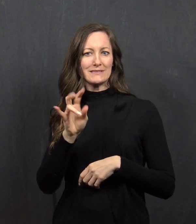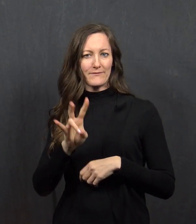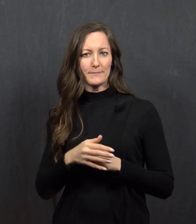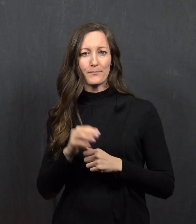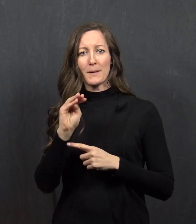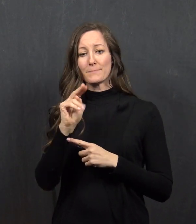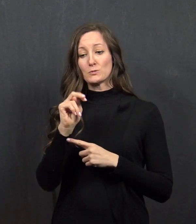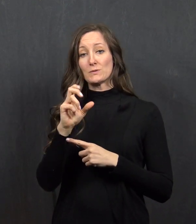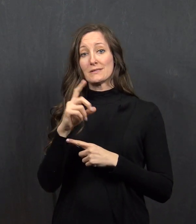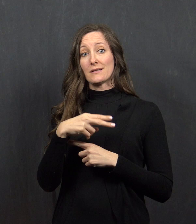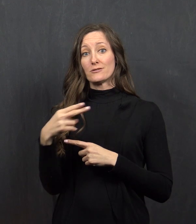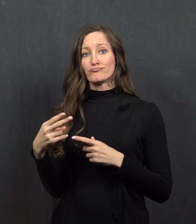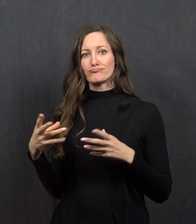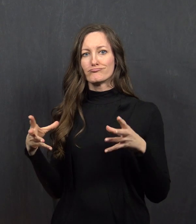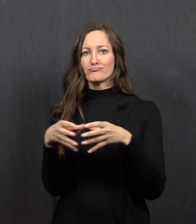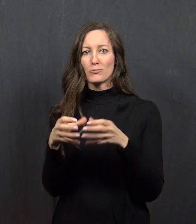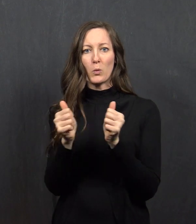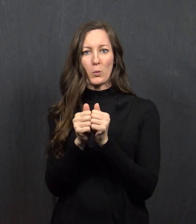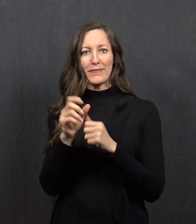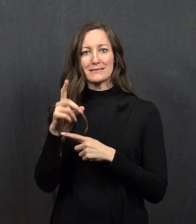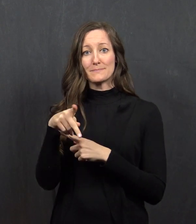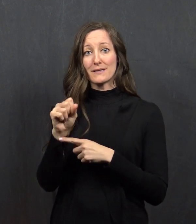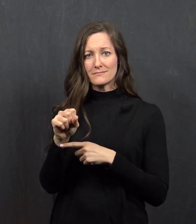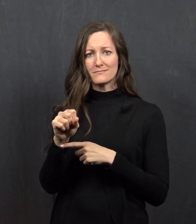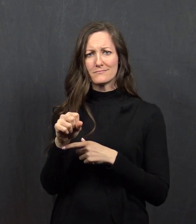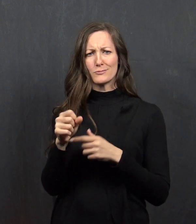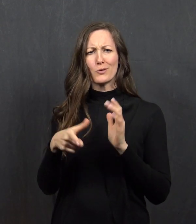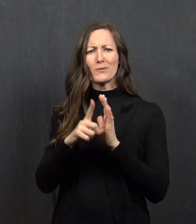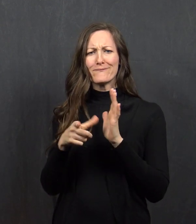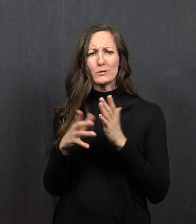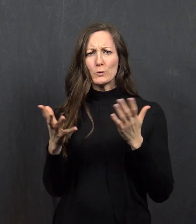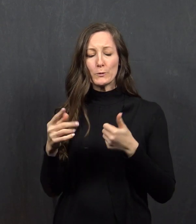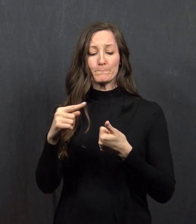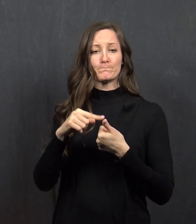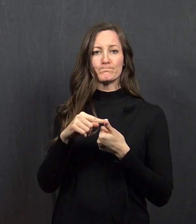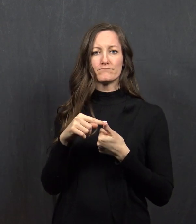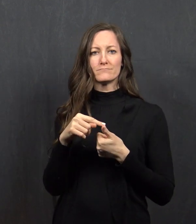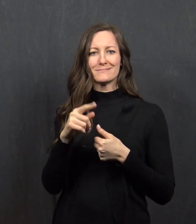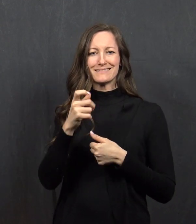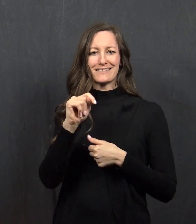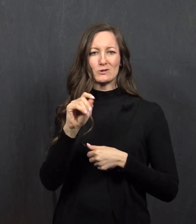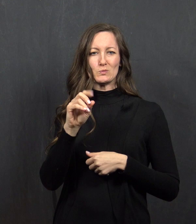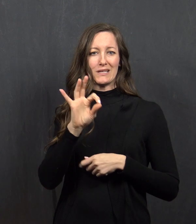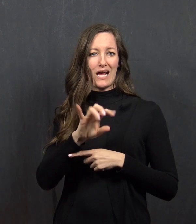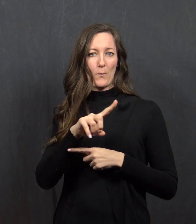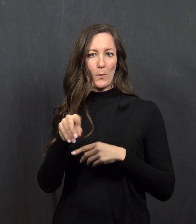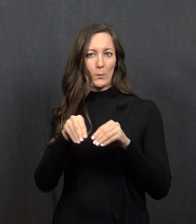In December 2017, MNCDHH and DPS met, partially to review the Text-to-911 rollout, but also to talk about